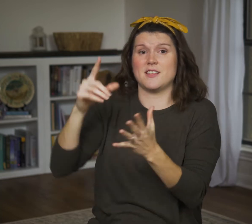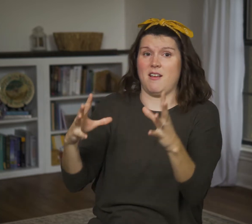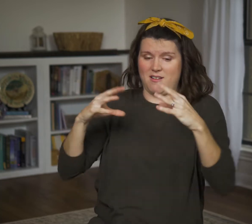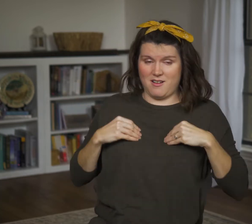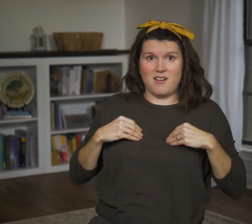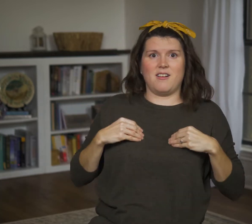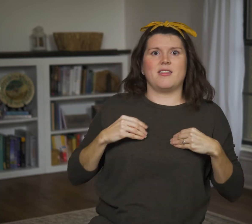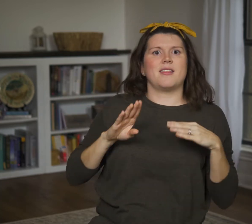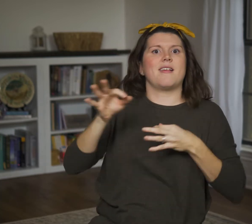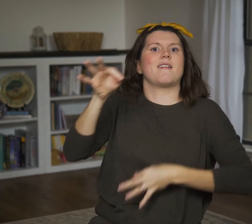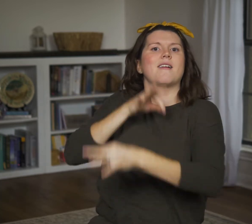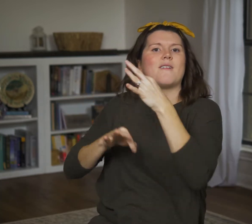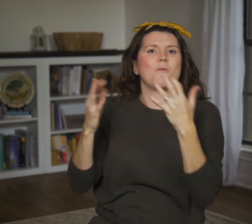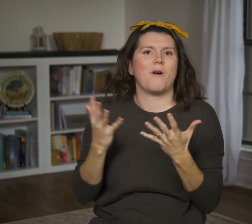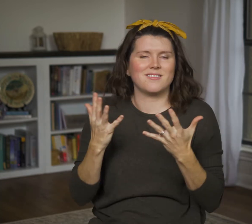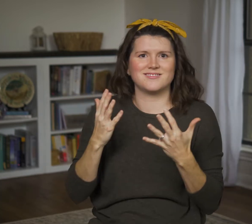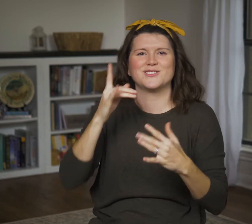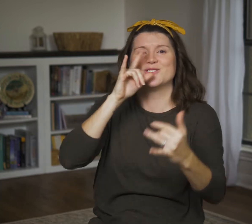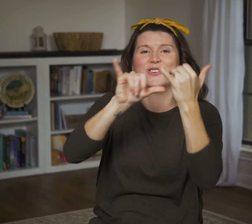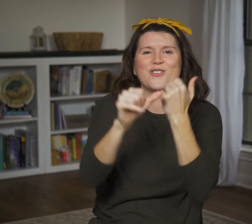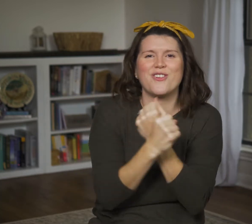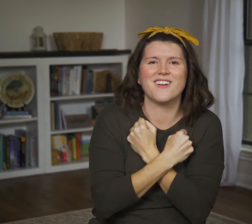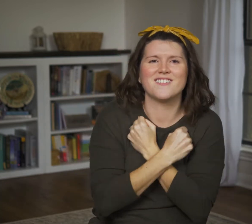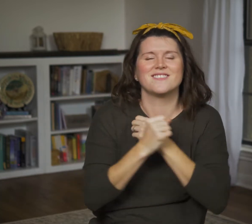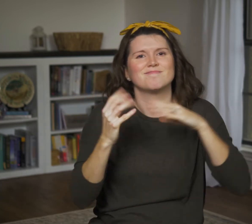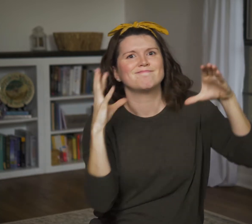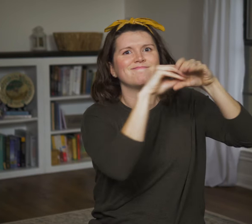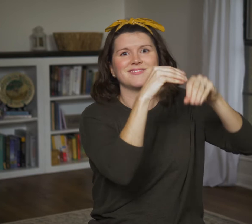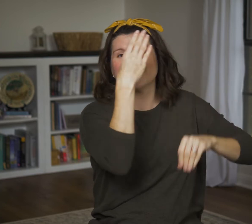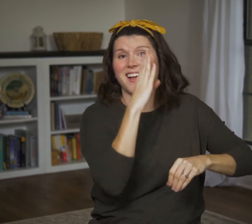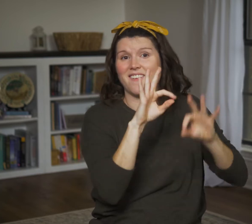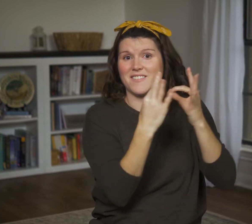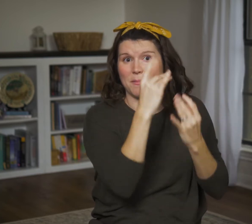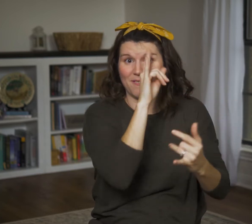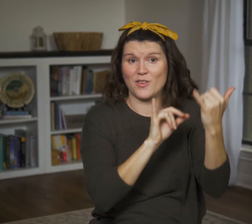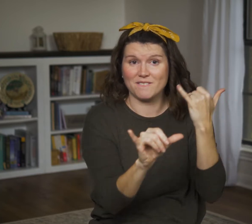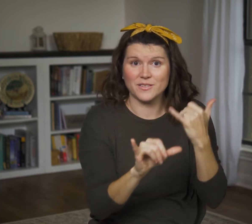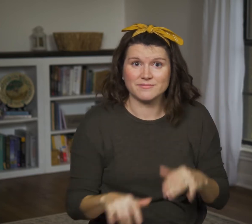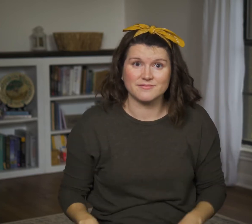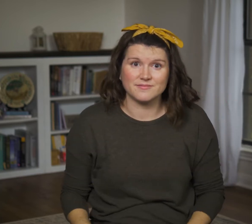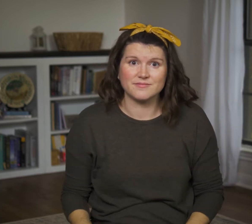and gave us what we could never earn: eternal love and adoption into God’s family forever!